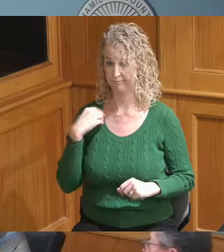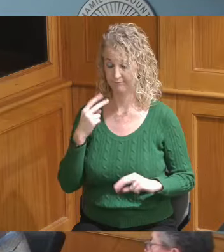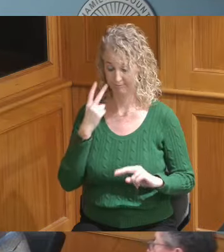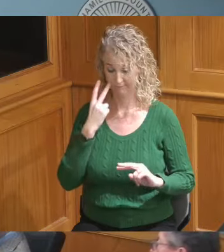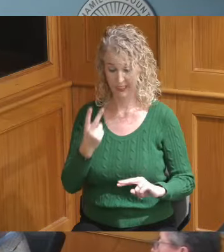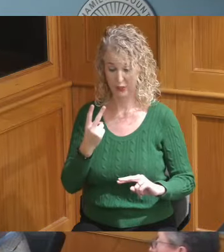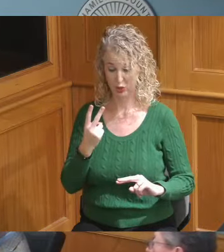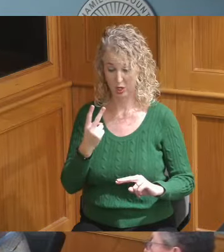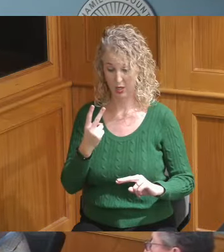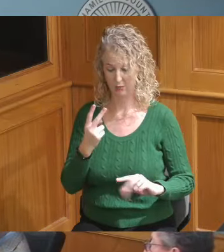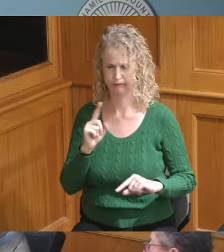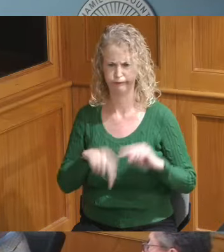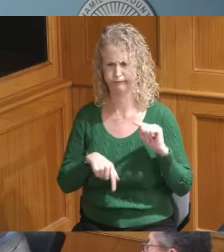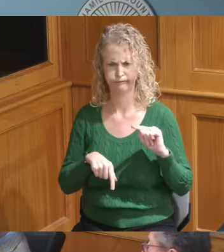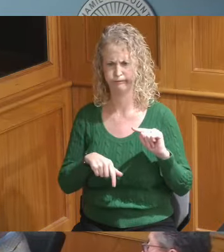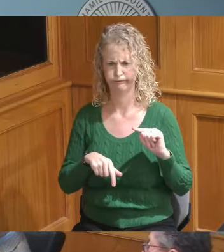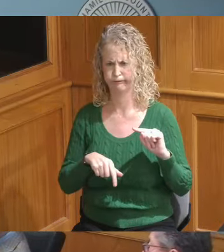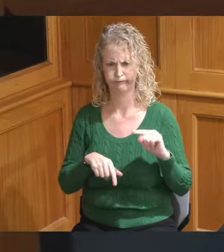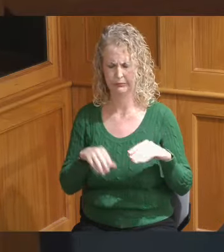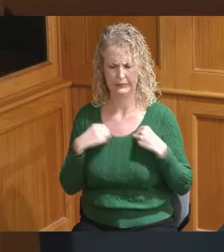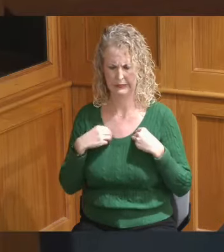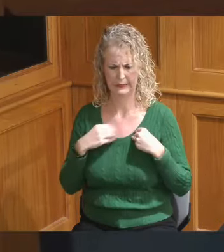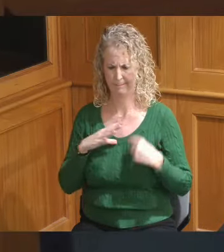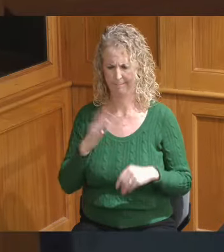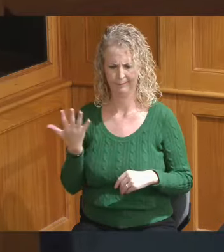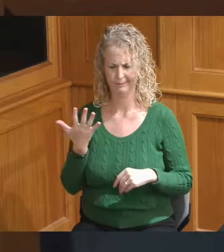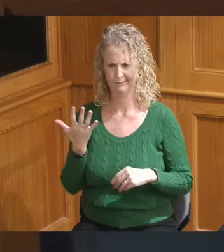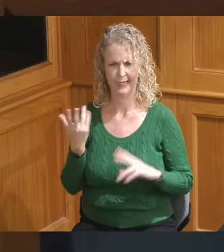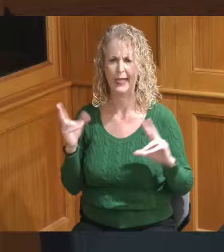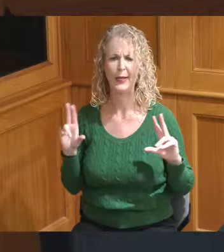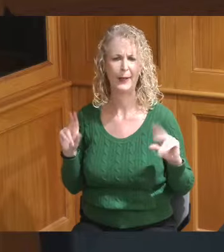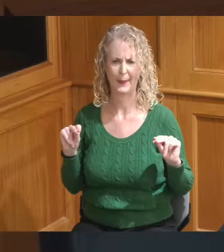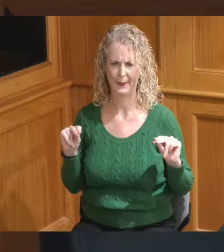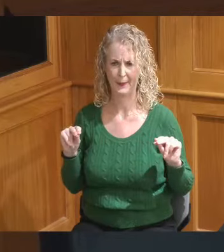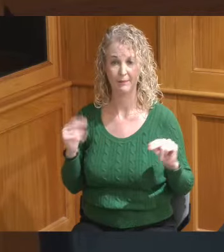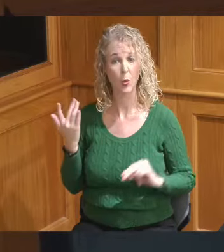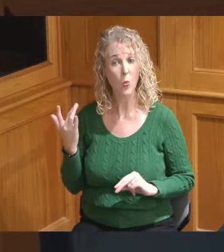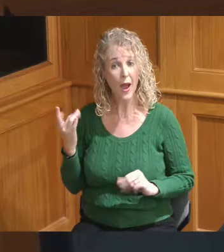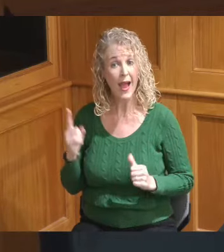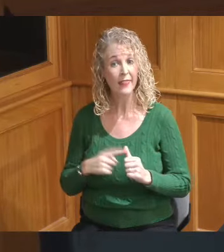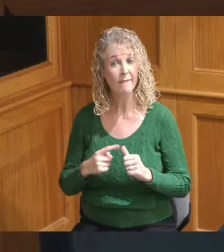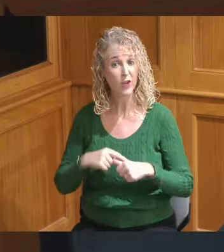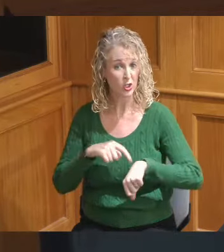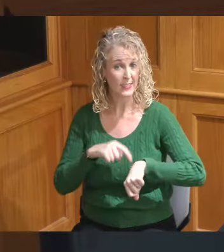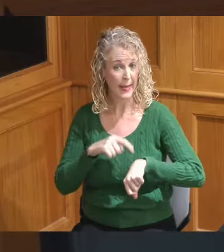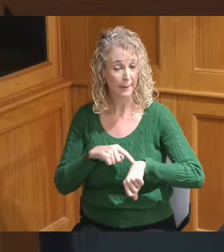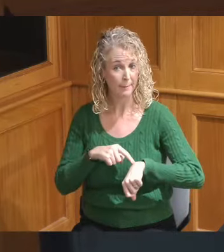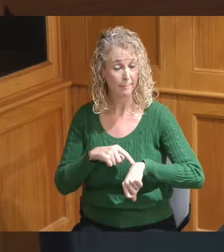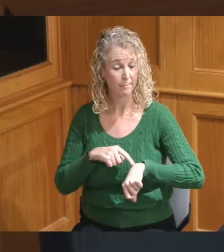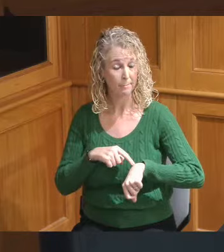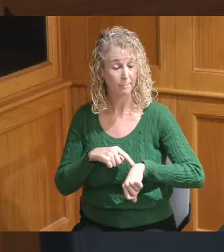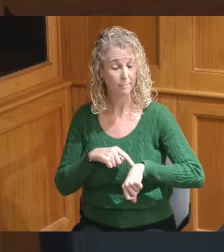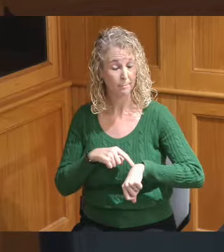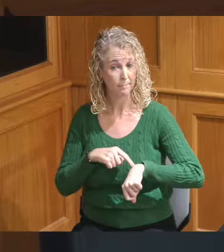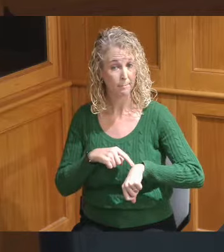have supported it as is presented it because in the presented budget it had that we there